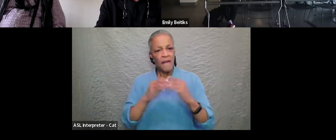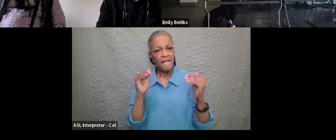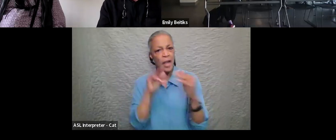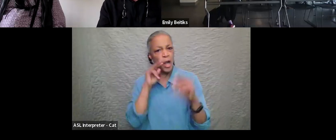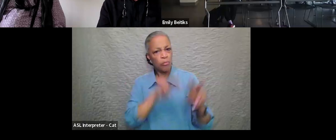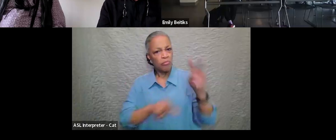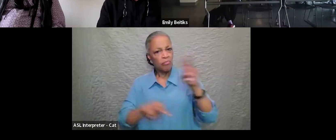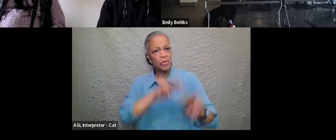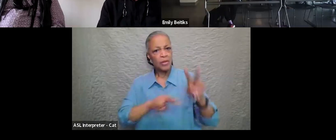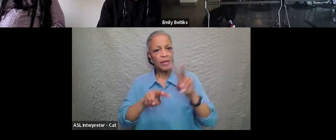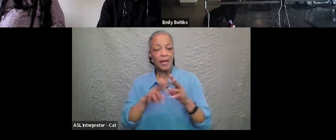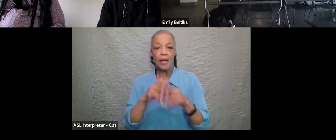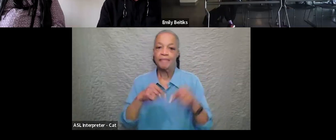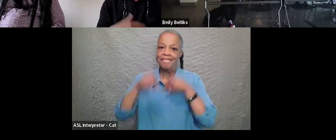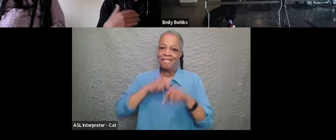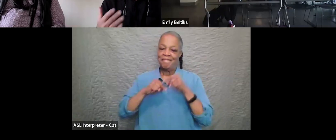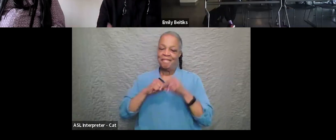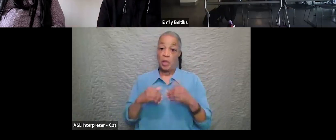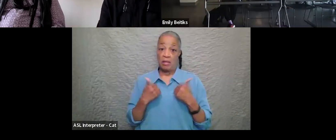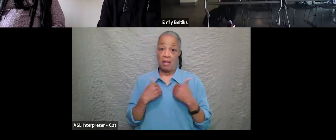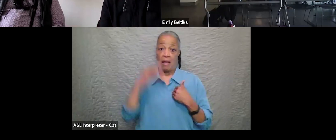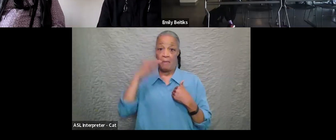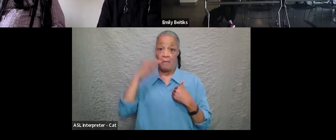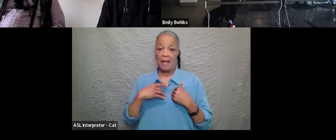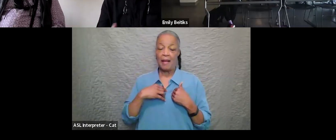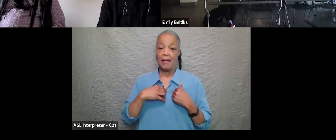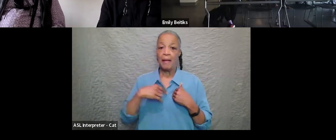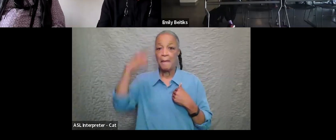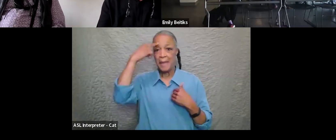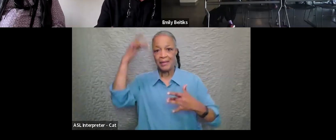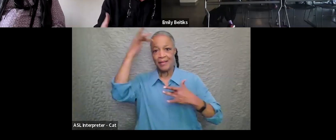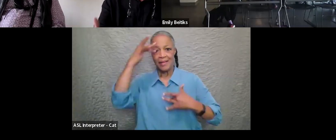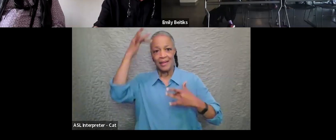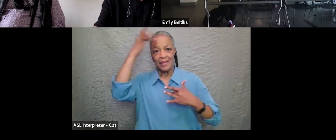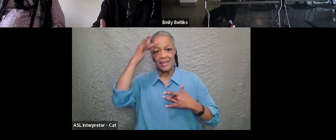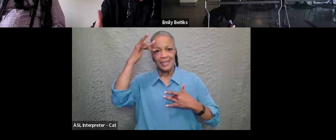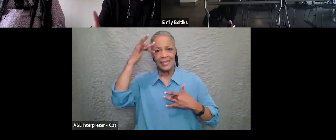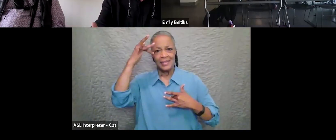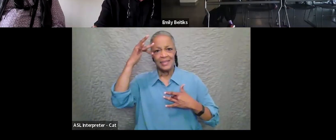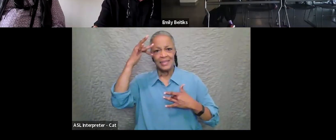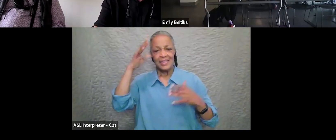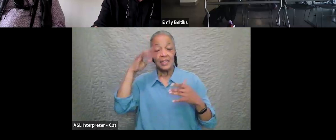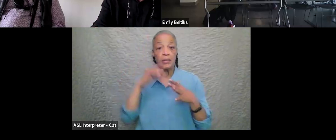This was a young man with mental illness, more like psychotic, schizophrenic, violent.